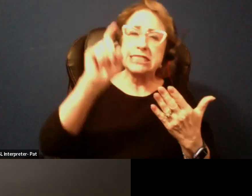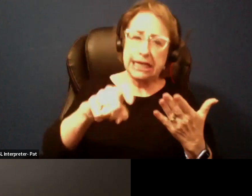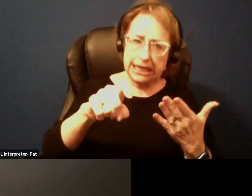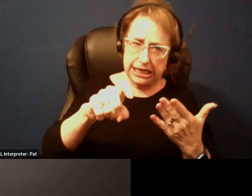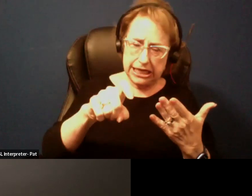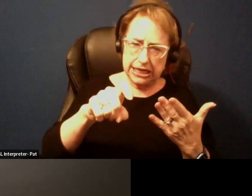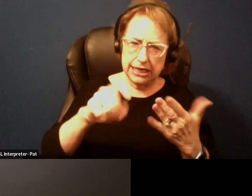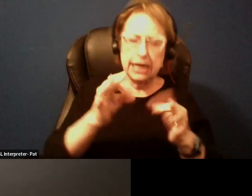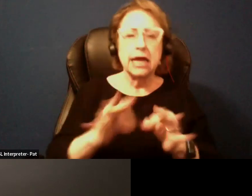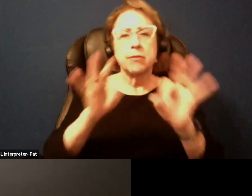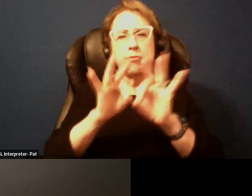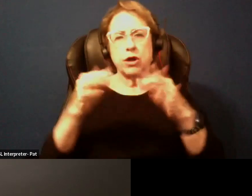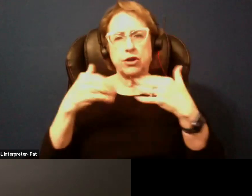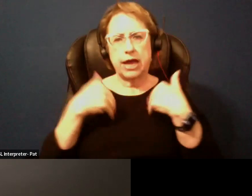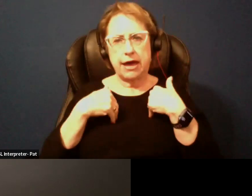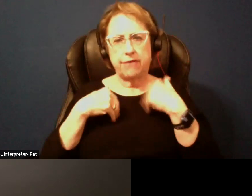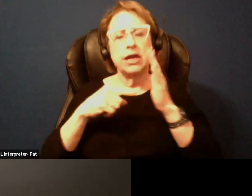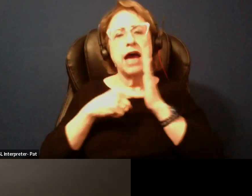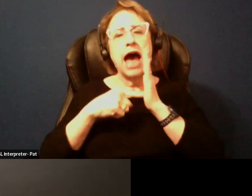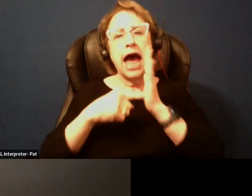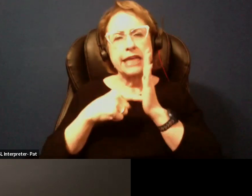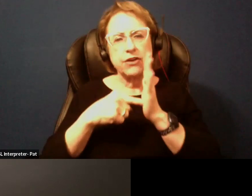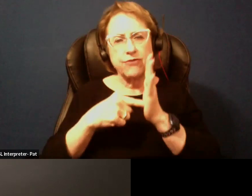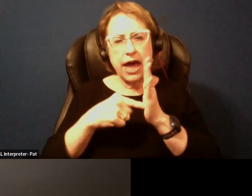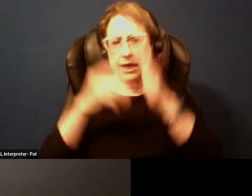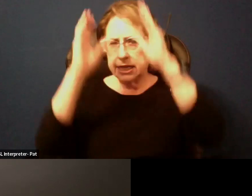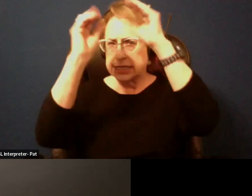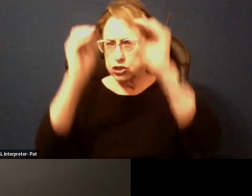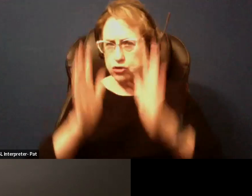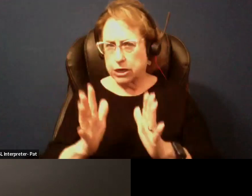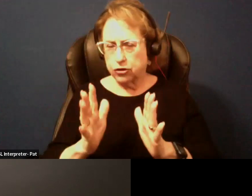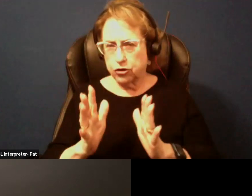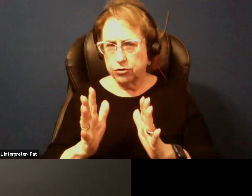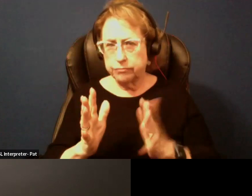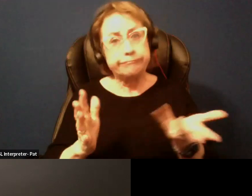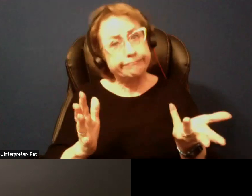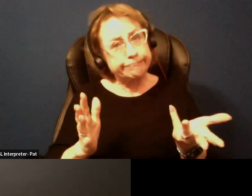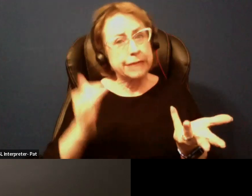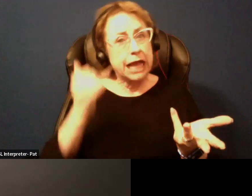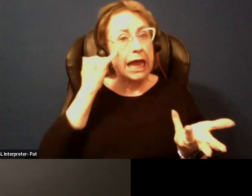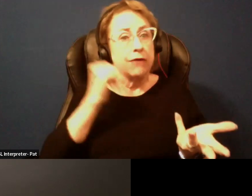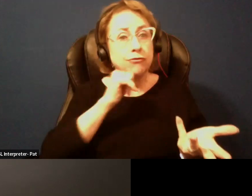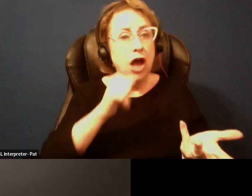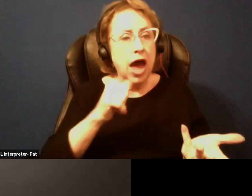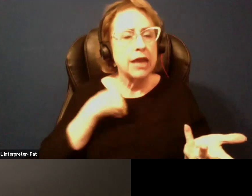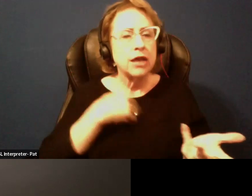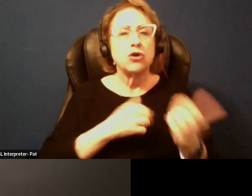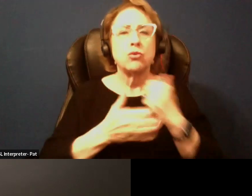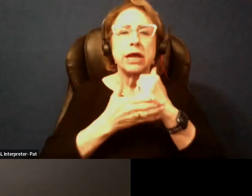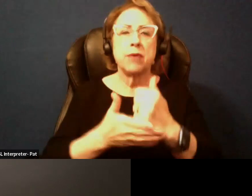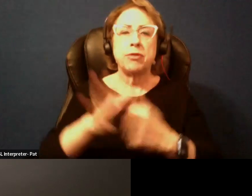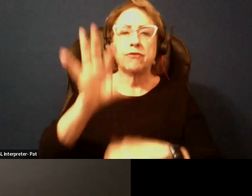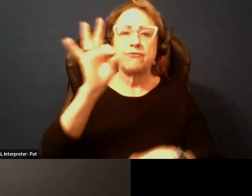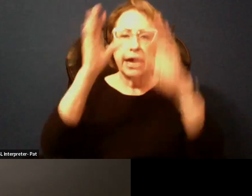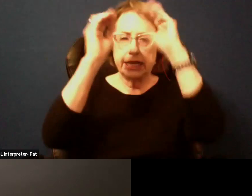are have you identified an instructor. If not, we help them find one. We have to do, set up their